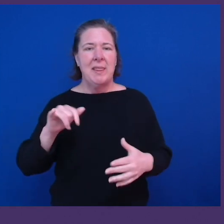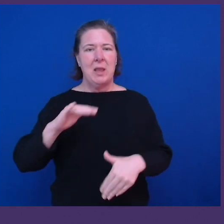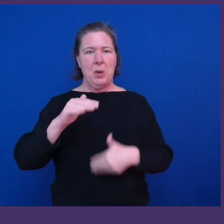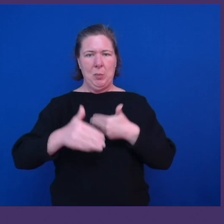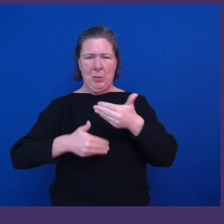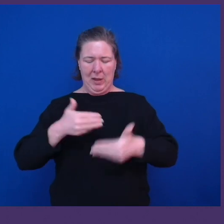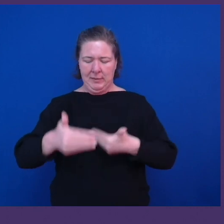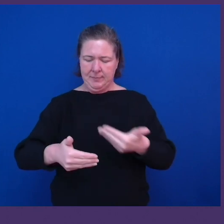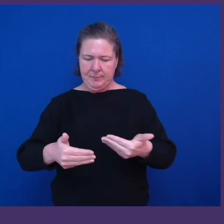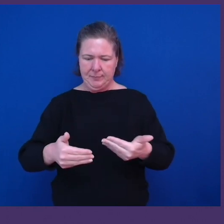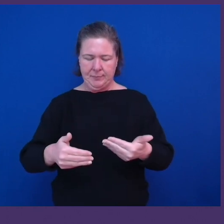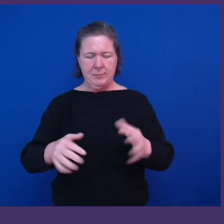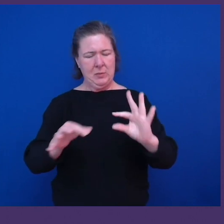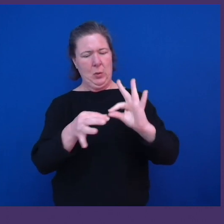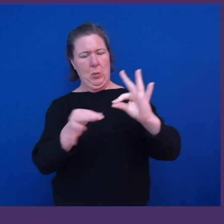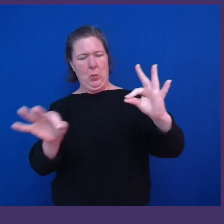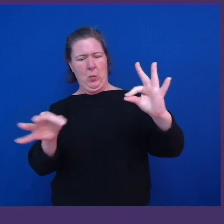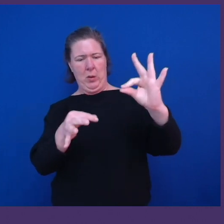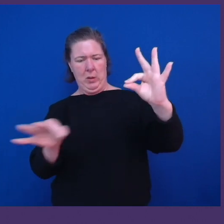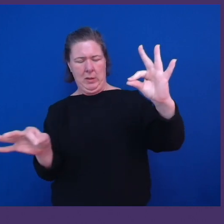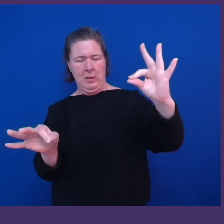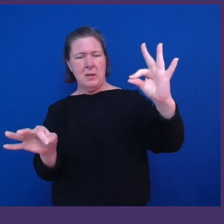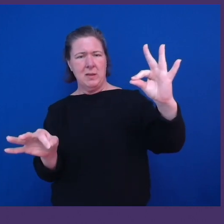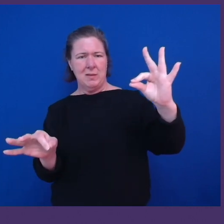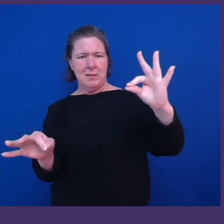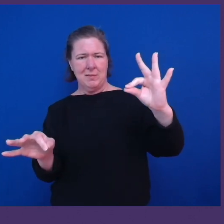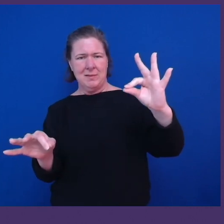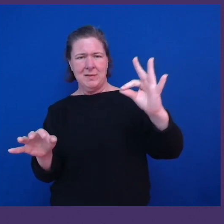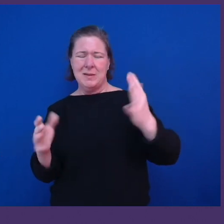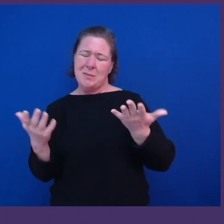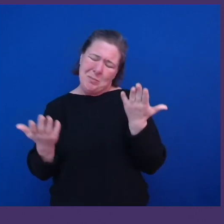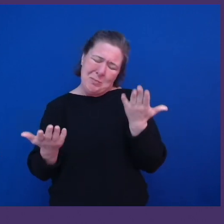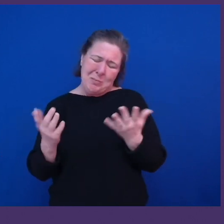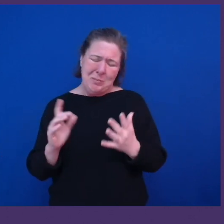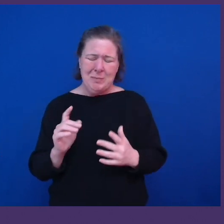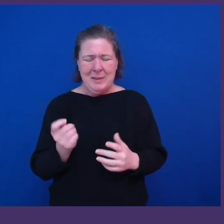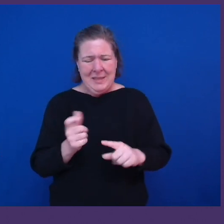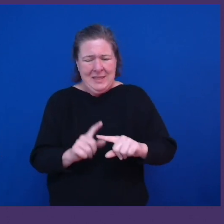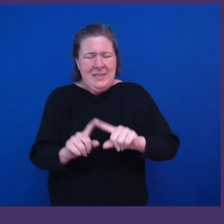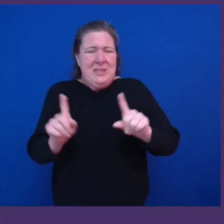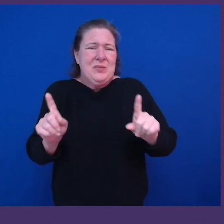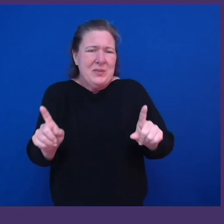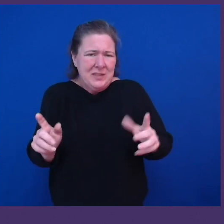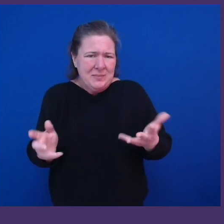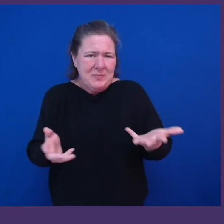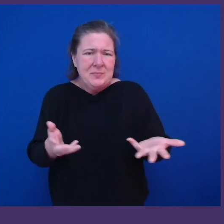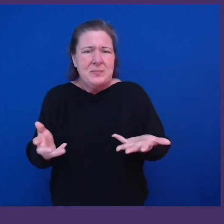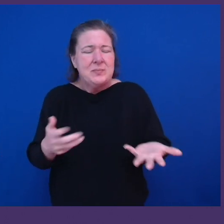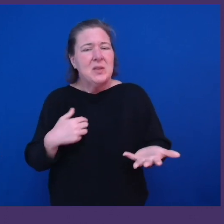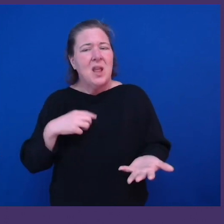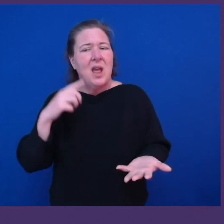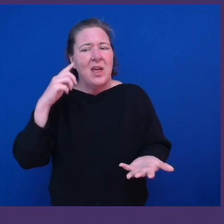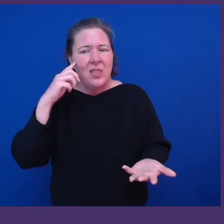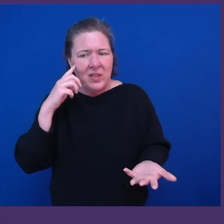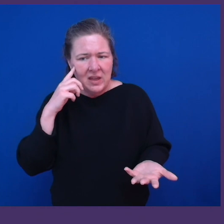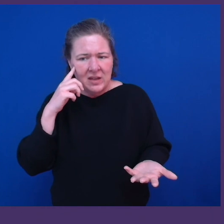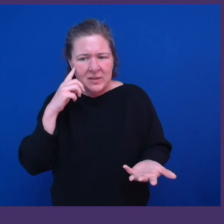the references, are a bit slightly different, but I think that we are moving